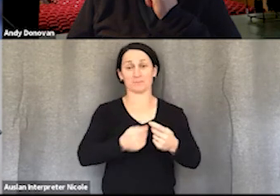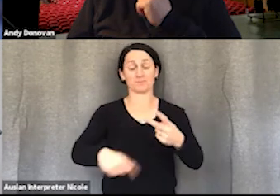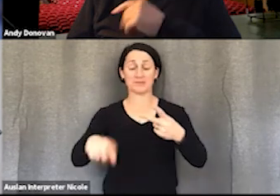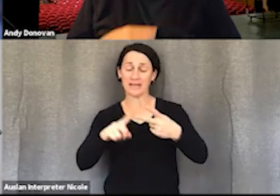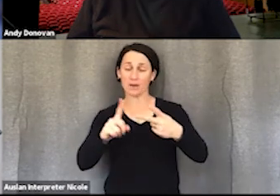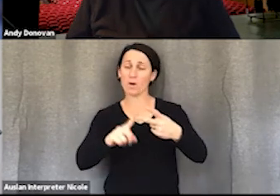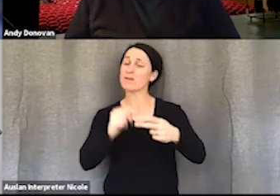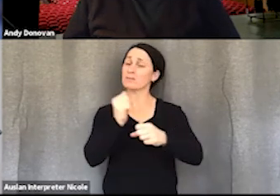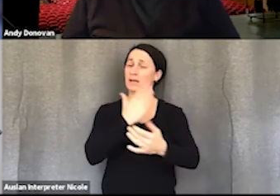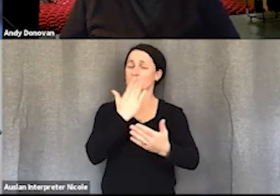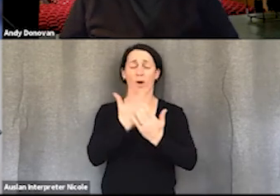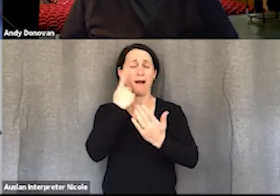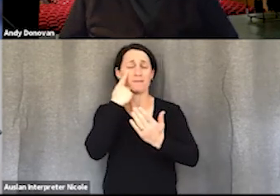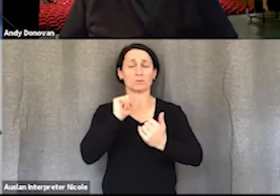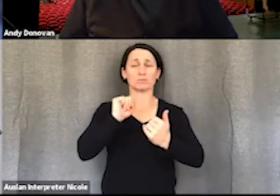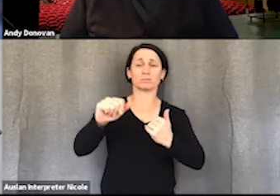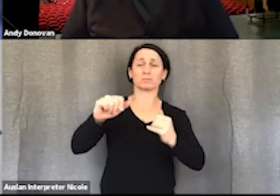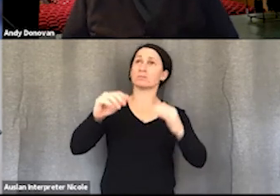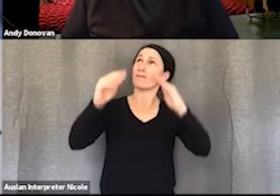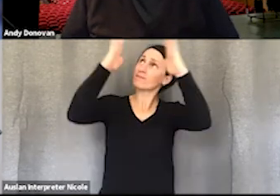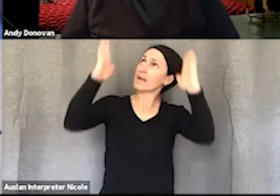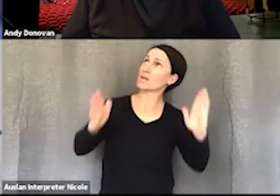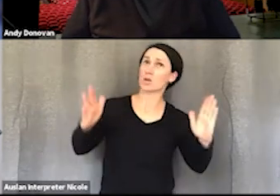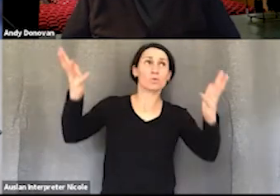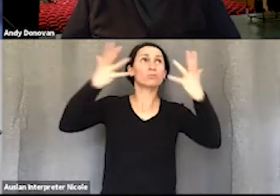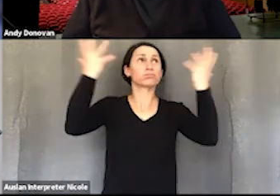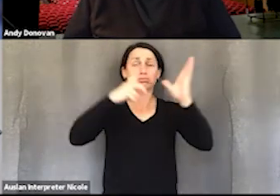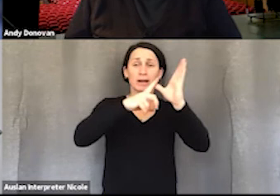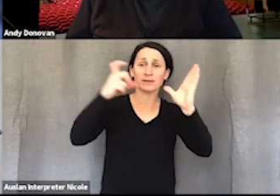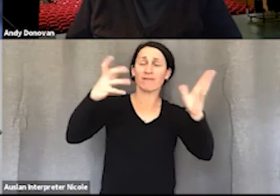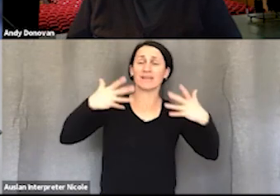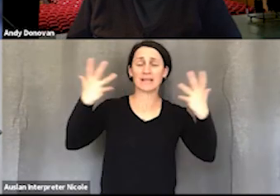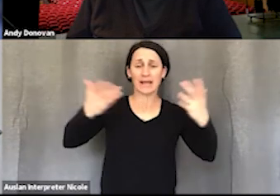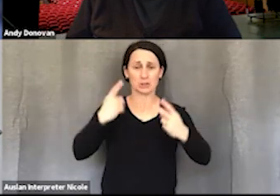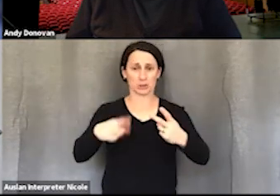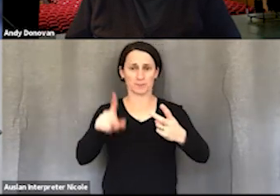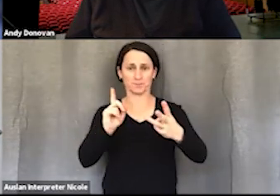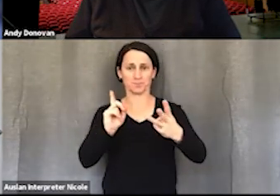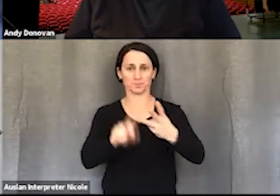relevant for you, and allocating seating. I think following through as much as we can inside our haven't use